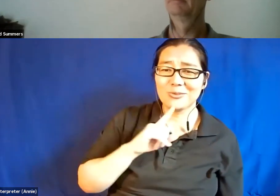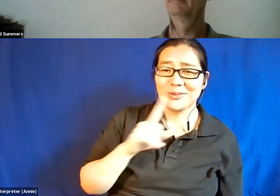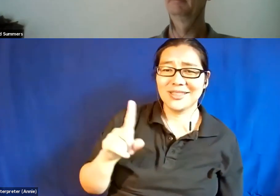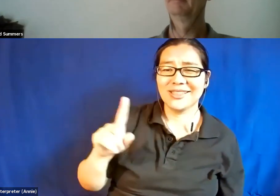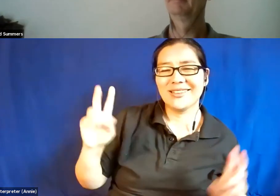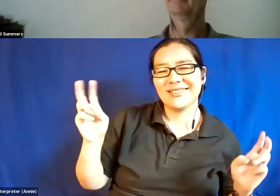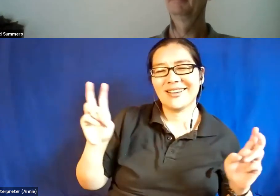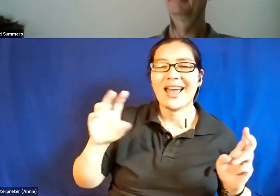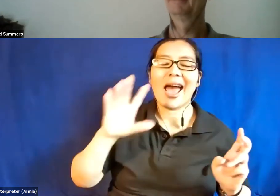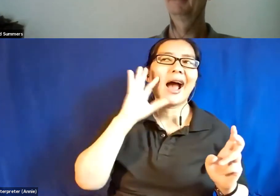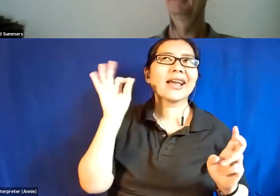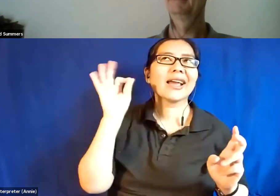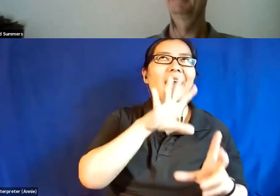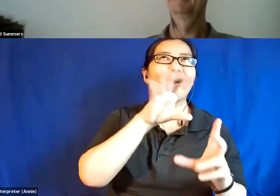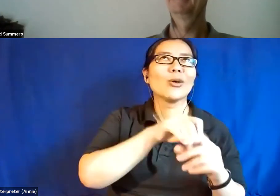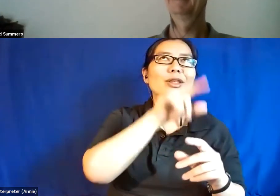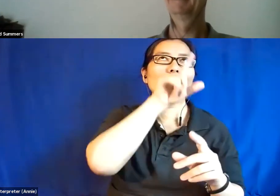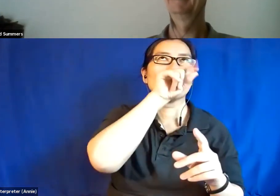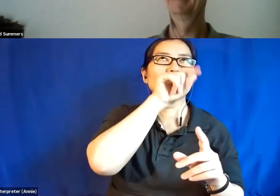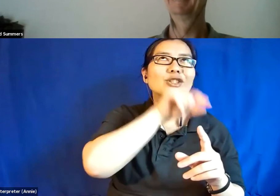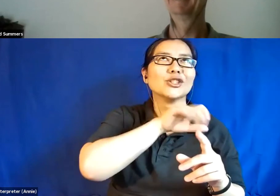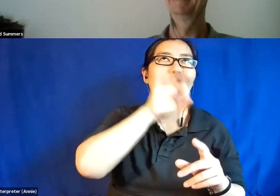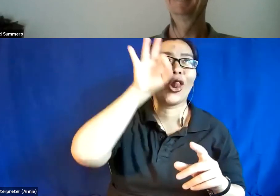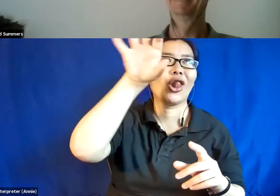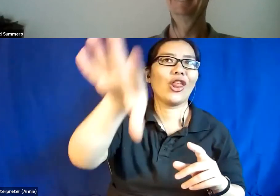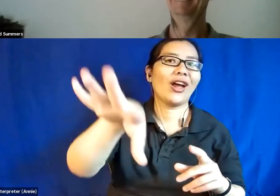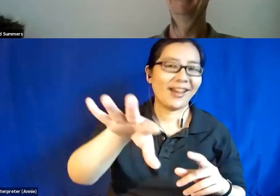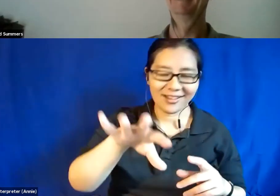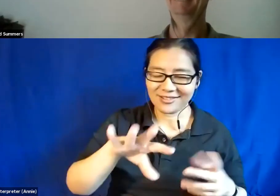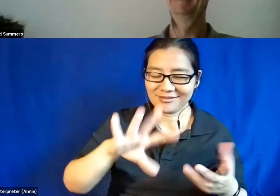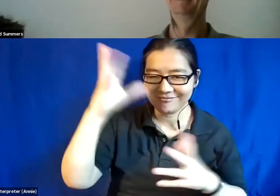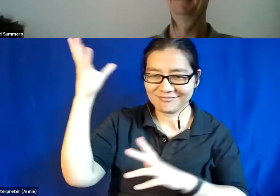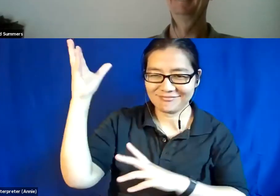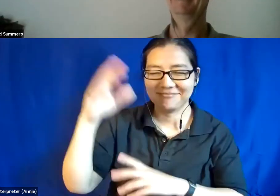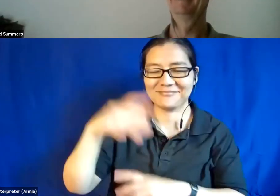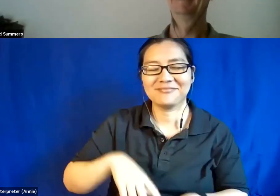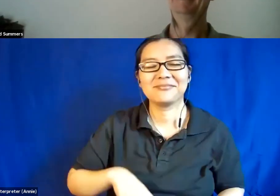to pull myself away from that. Thank you, Sile, for that.